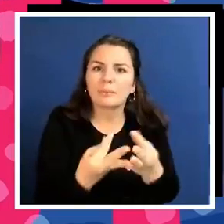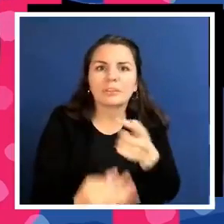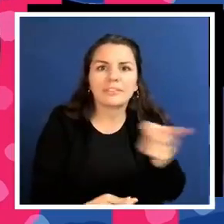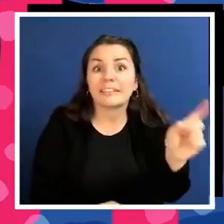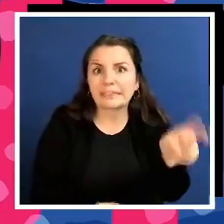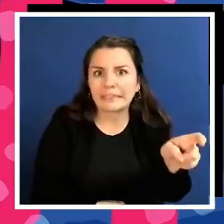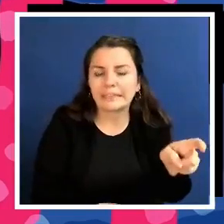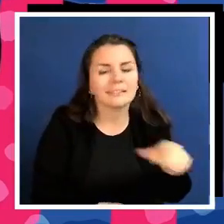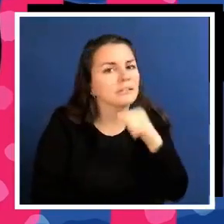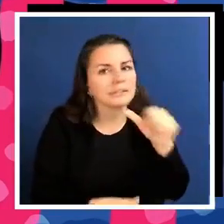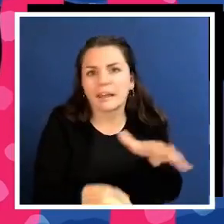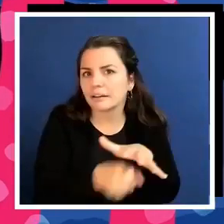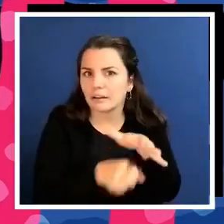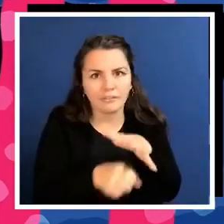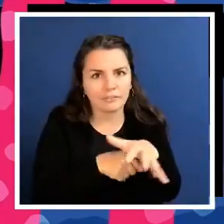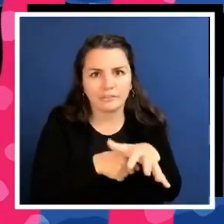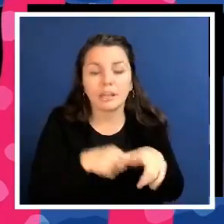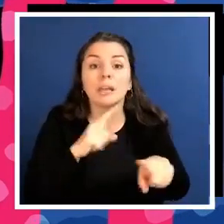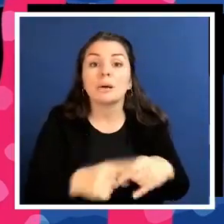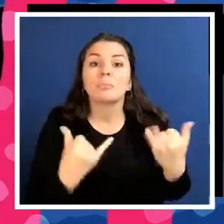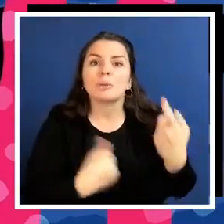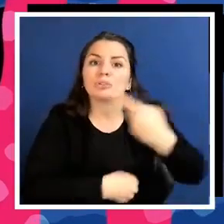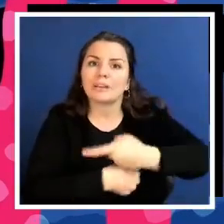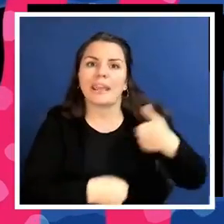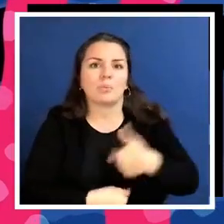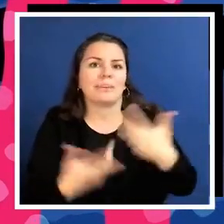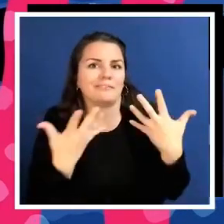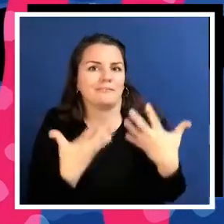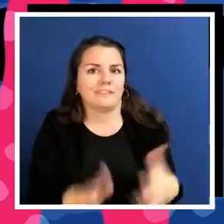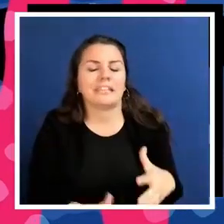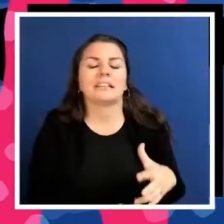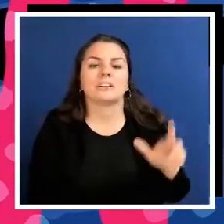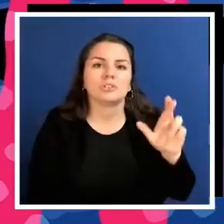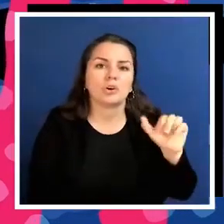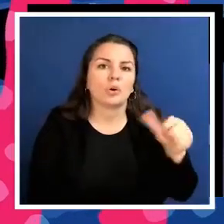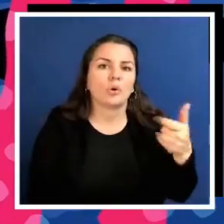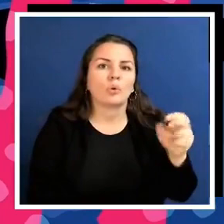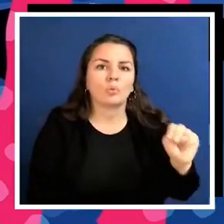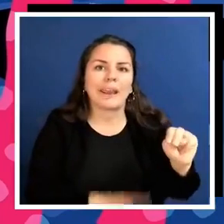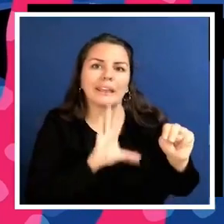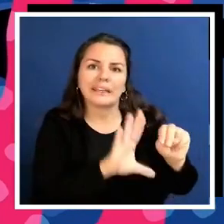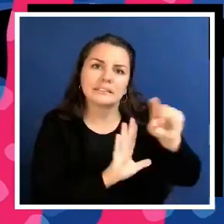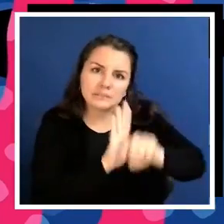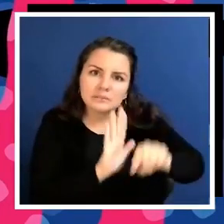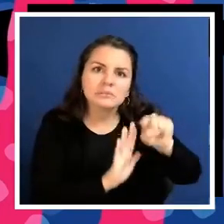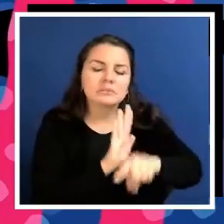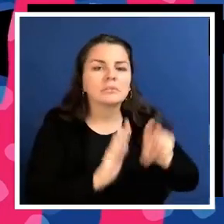GO NEARLY HARD ENOUGH TO PROVIDE THE NECESSARY RELIEF